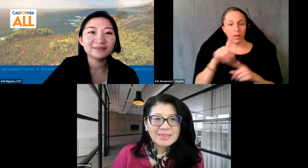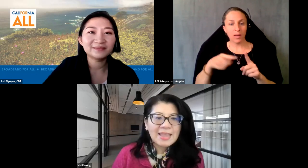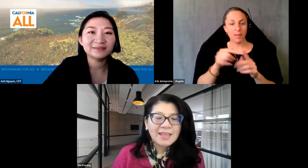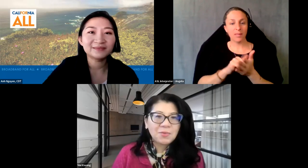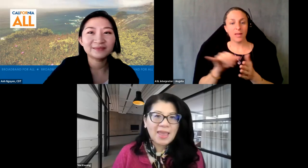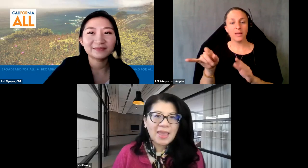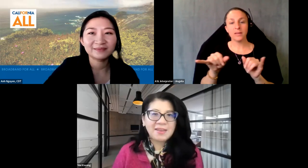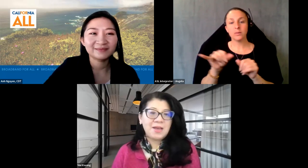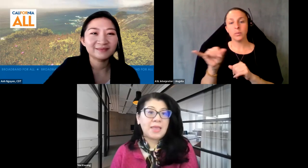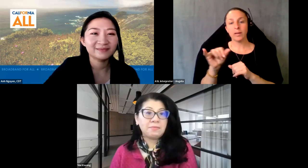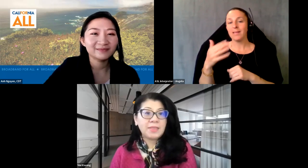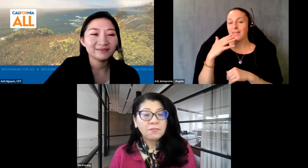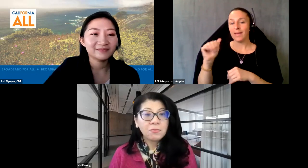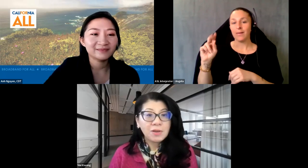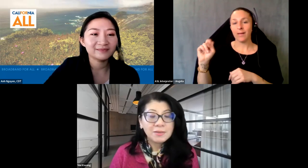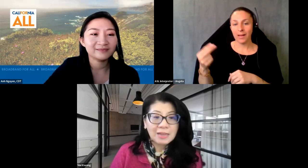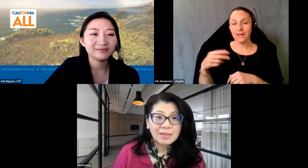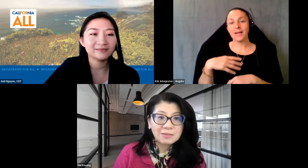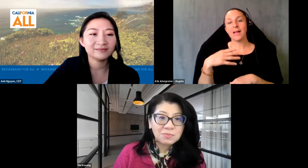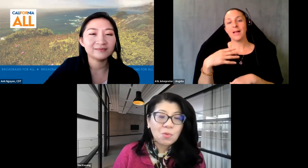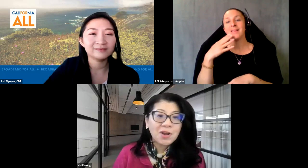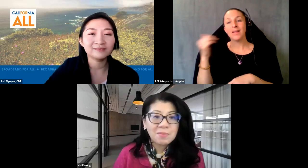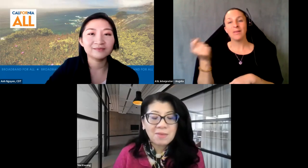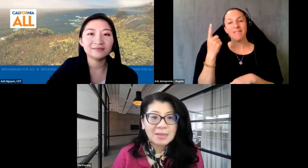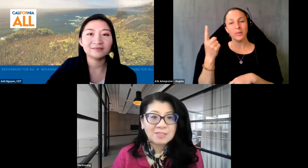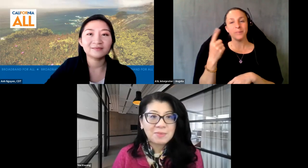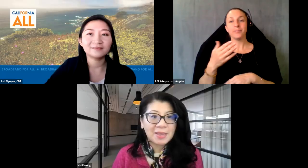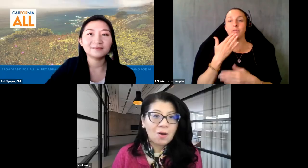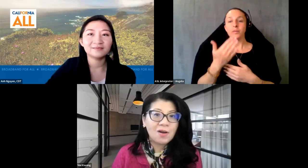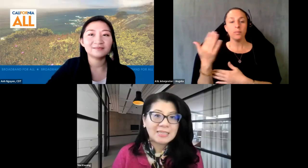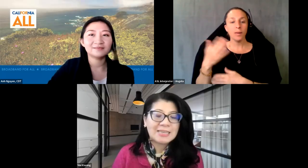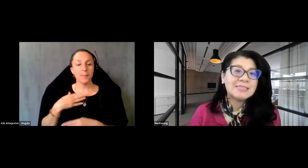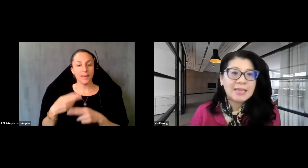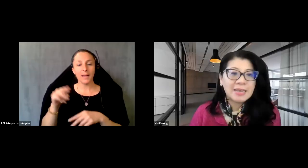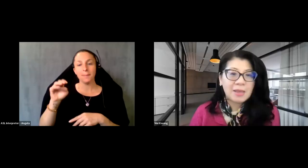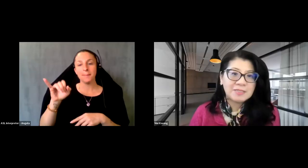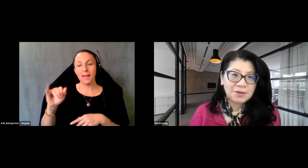Thank you Anh and thank you, everyone. Good morning. My name is Mei Kwang, and I'm With